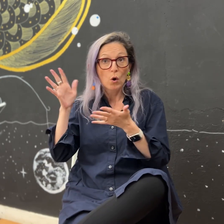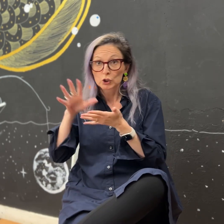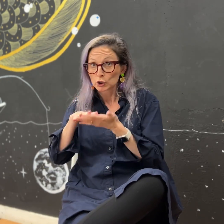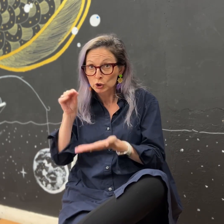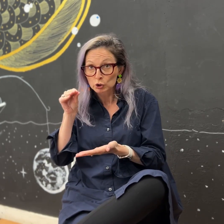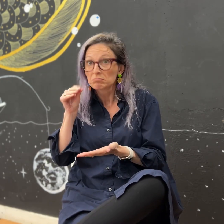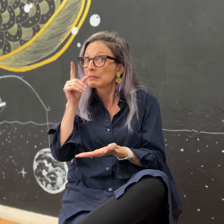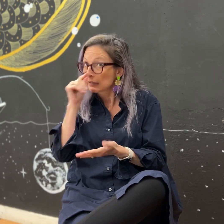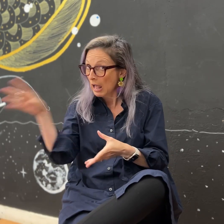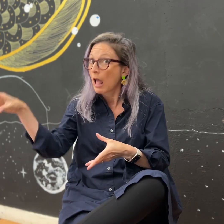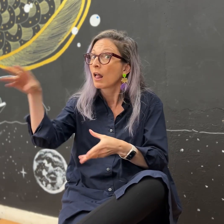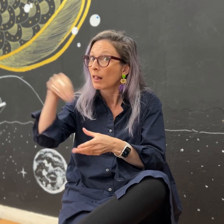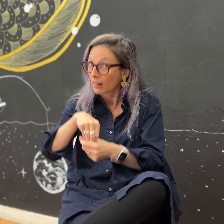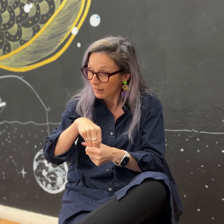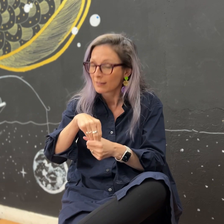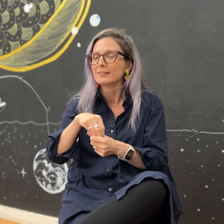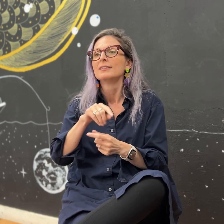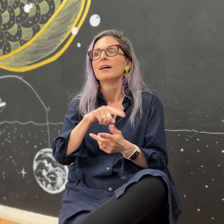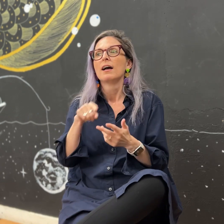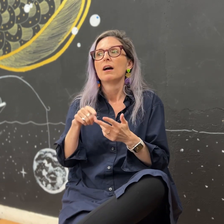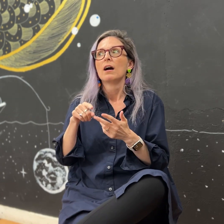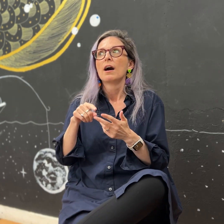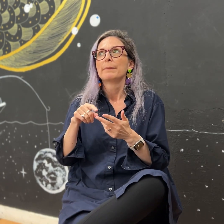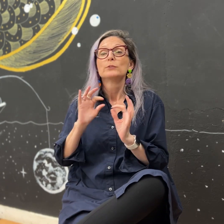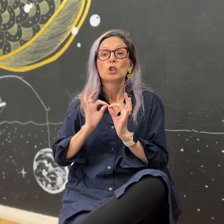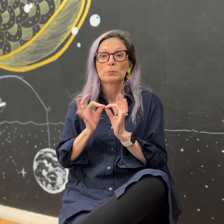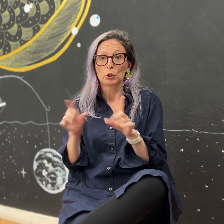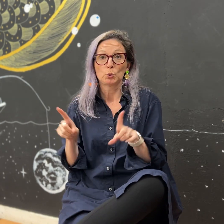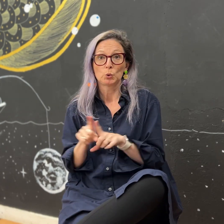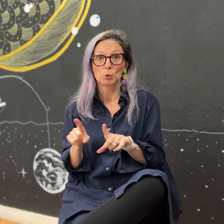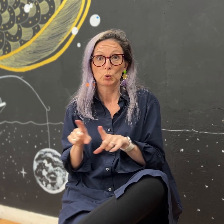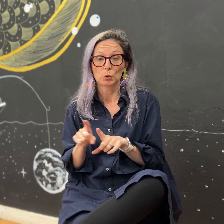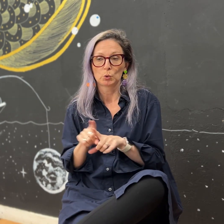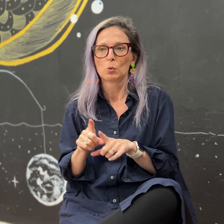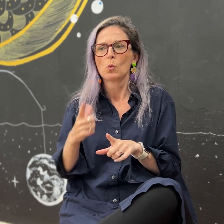but Auslan students are welcome to join in, and interpreters too.